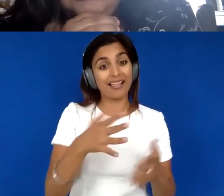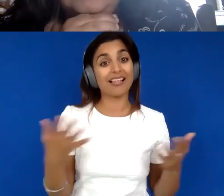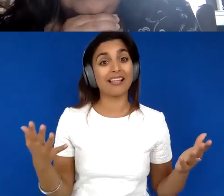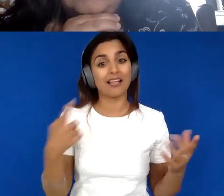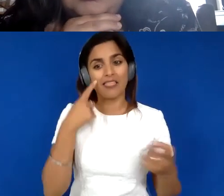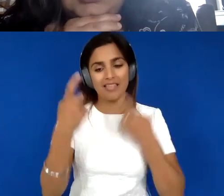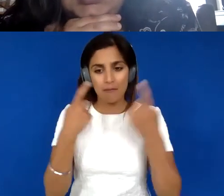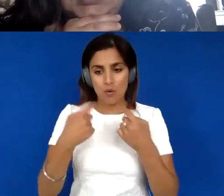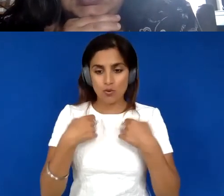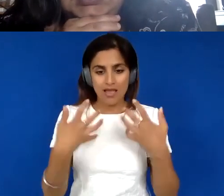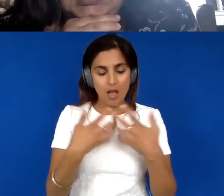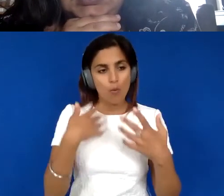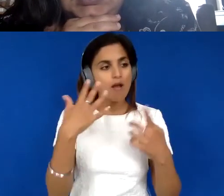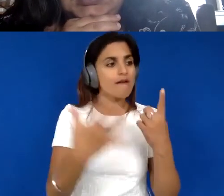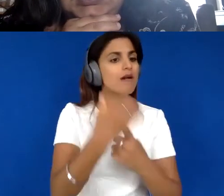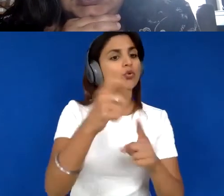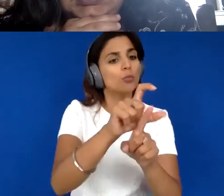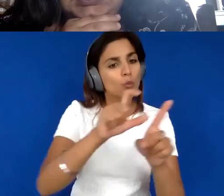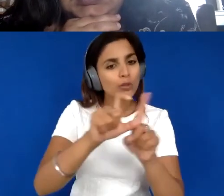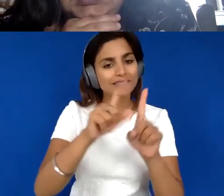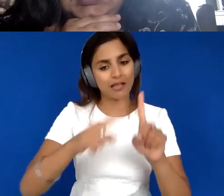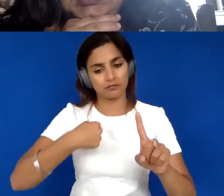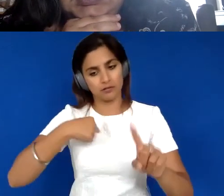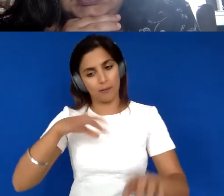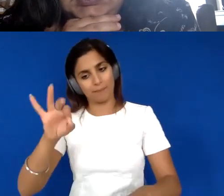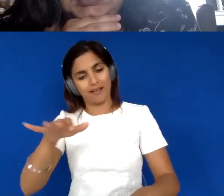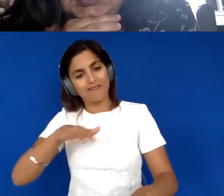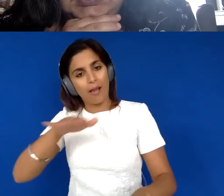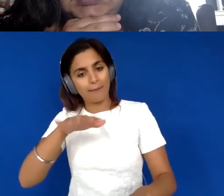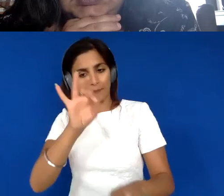community and chosen family to support me and my health in ways that